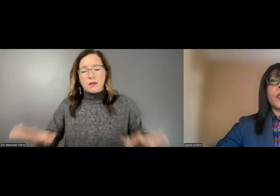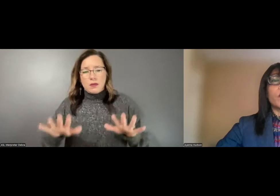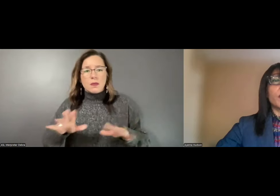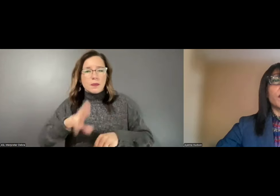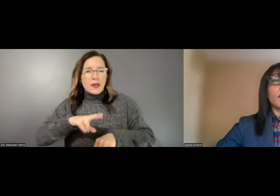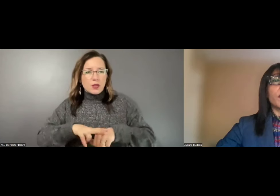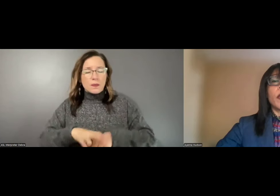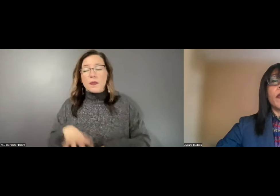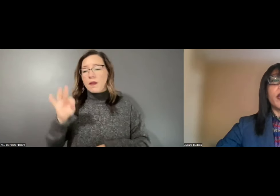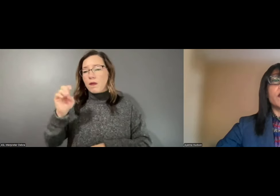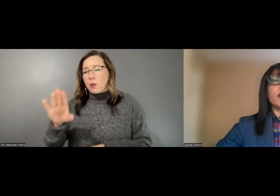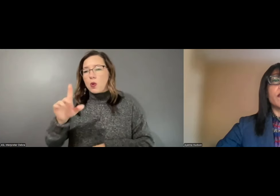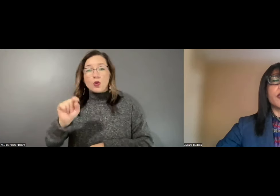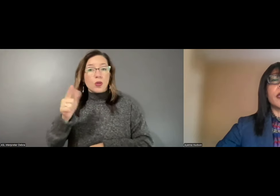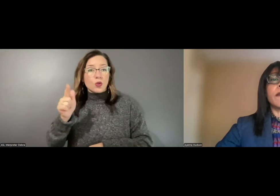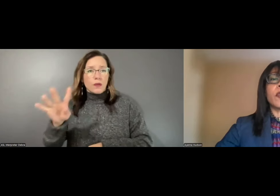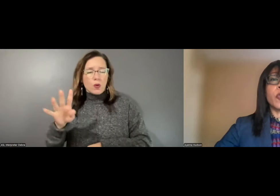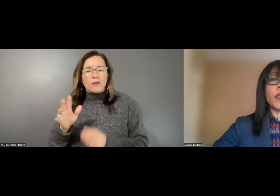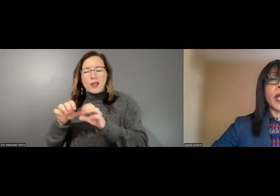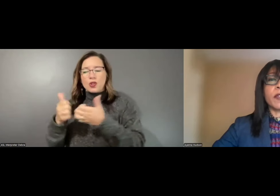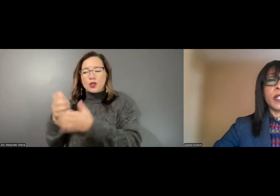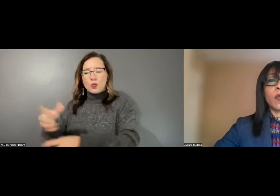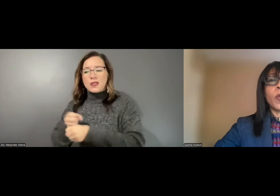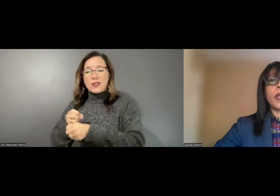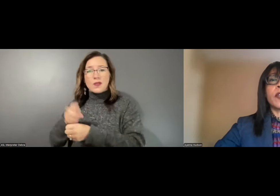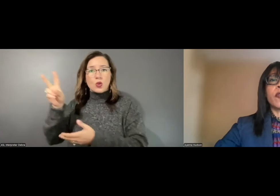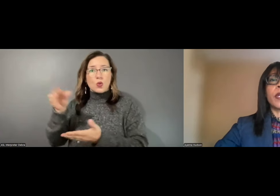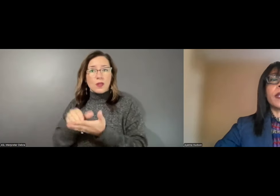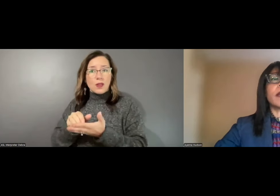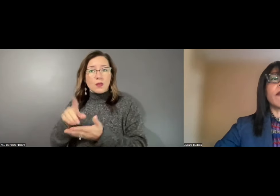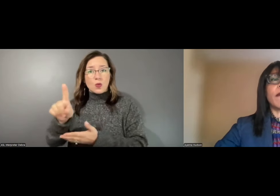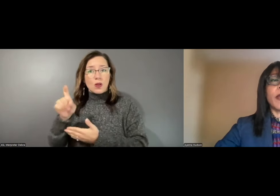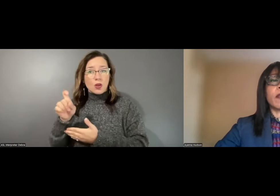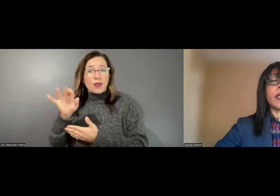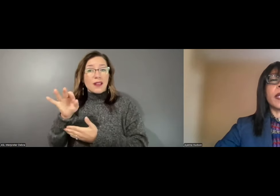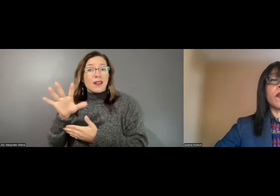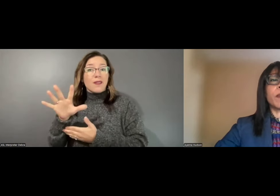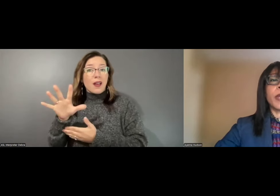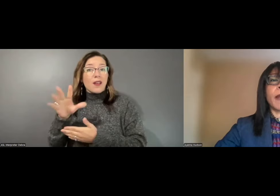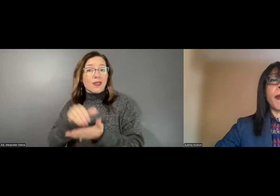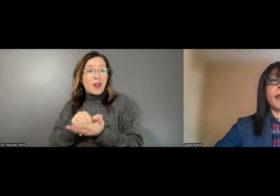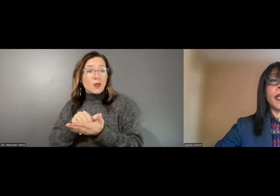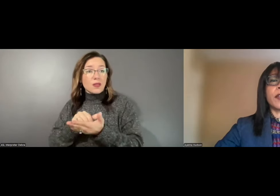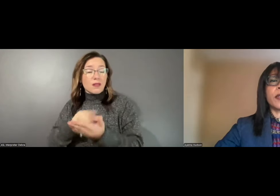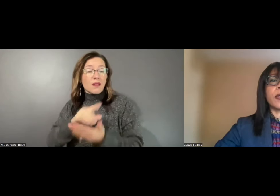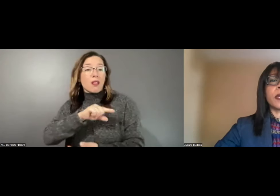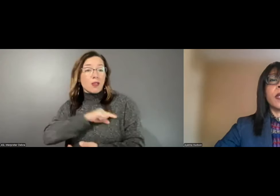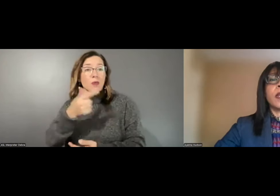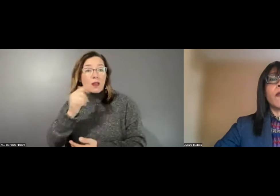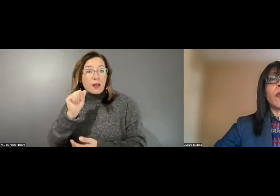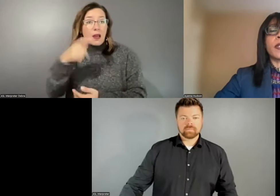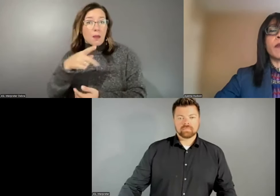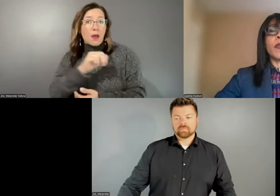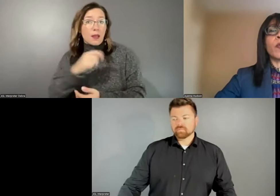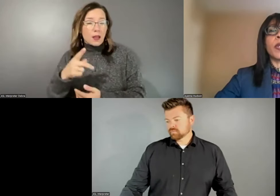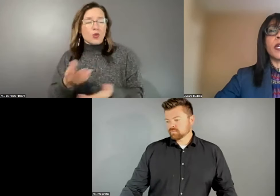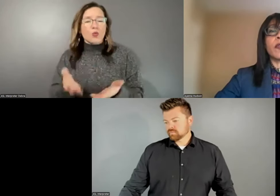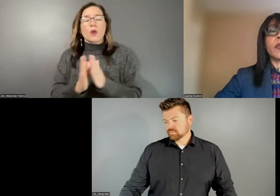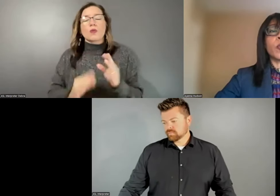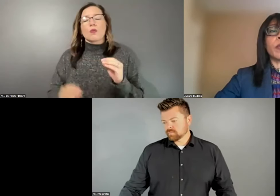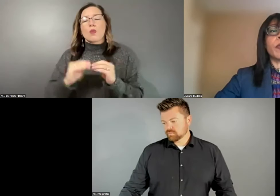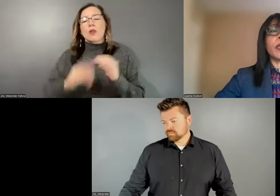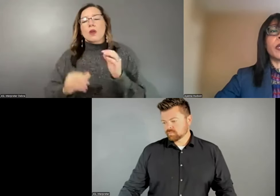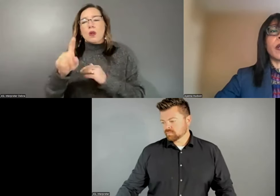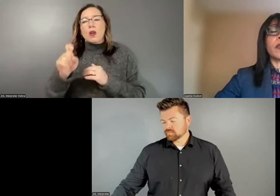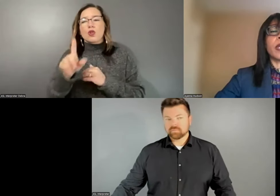2024, the agency received 2,195,000 eligible GAP applications, requesting more than $120 million in